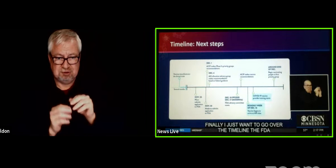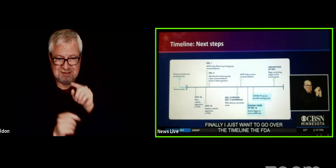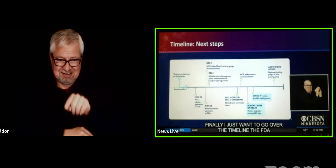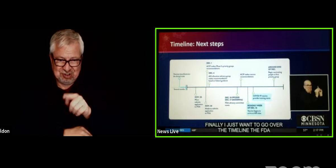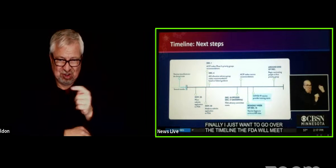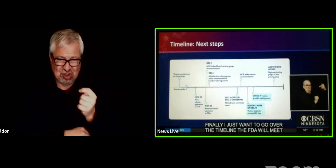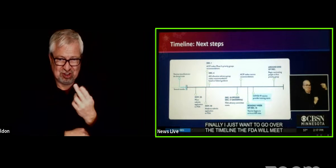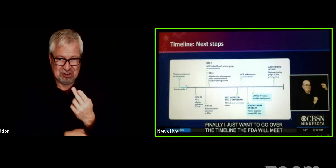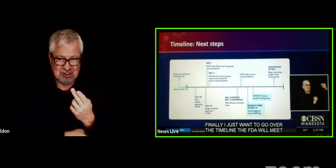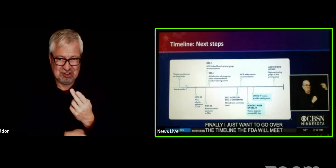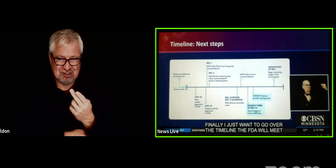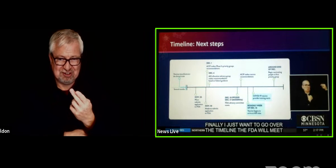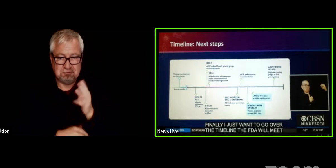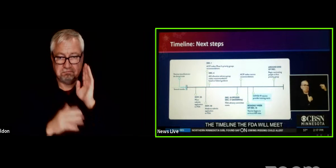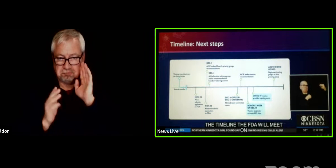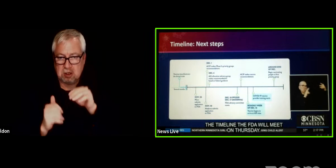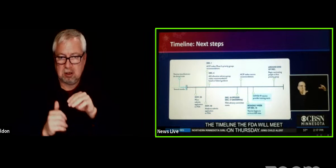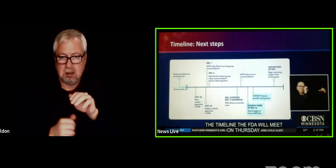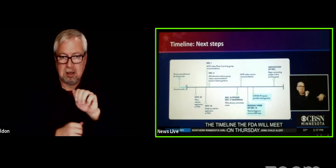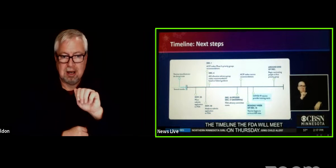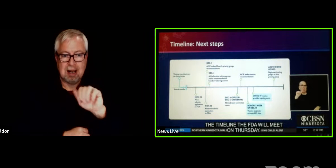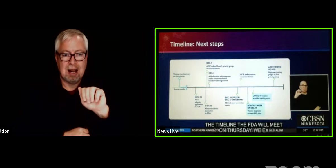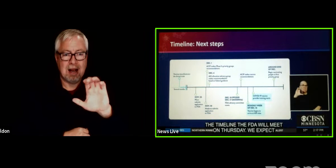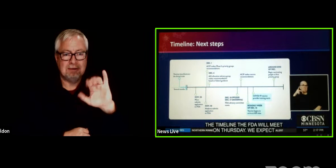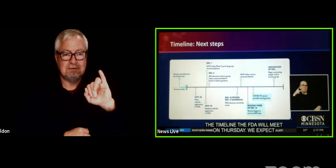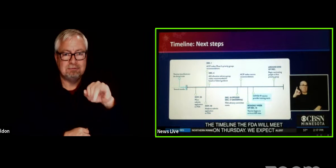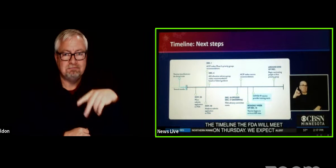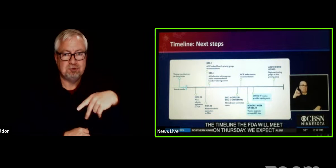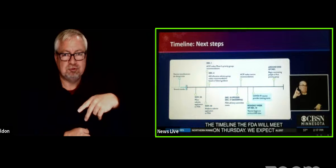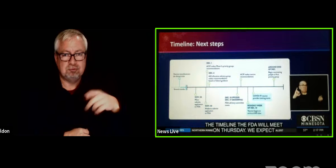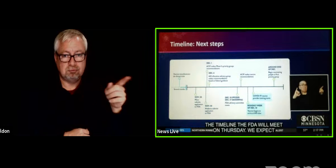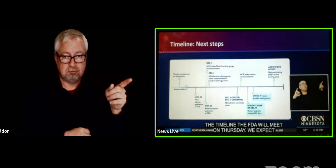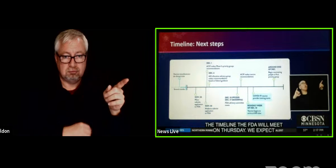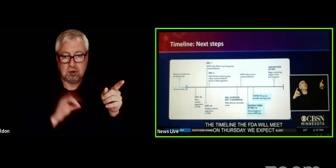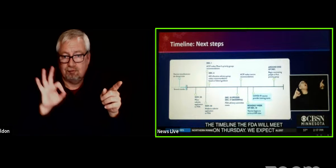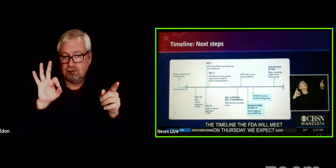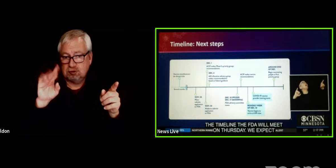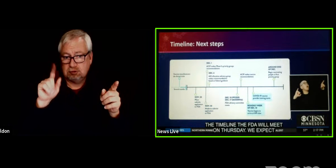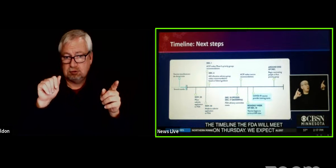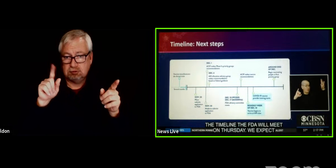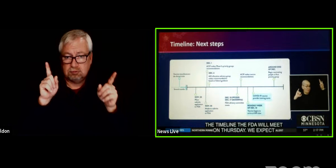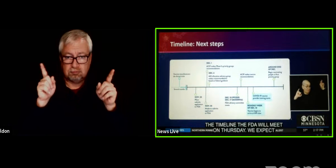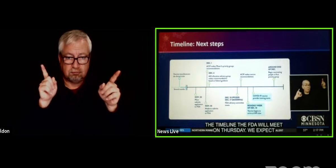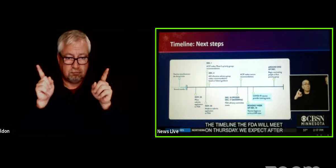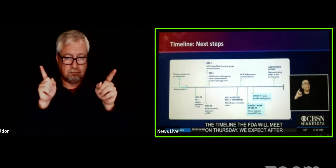THEN, AFTER FDA MAKES A DECISION ON THE VACCINE, ACIP WILL MEET TO MAKE A RECOMMENDATION, AND